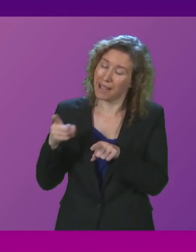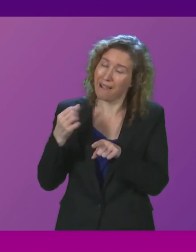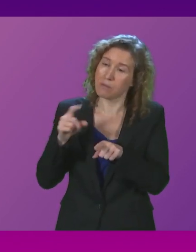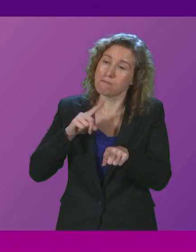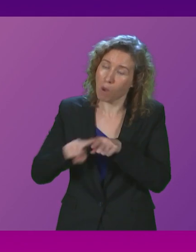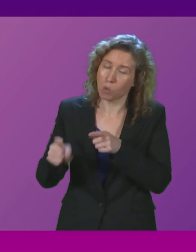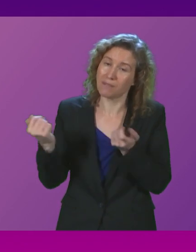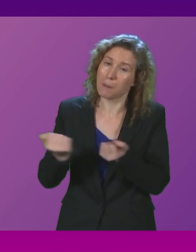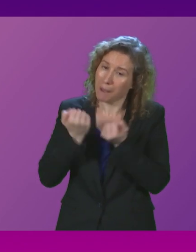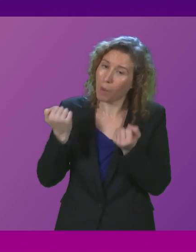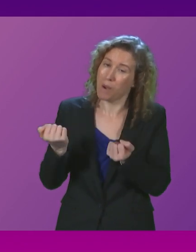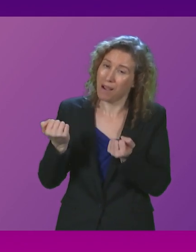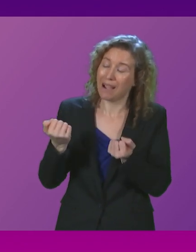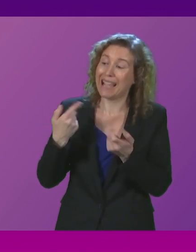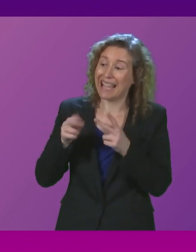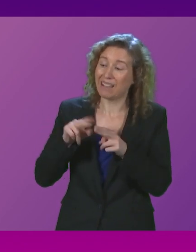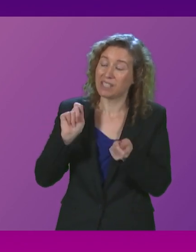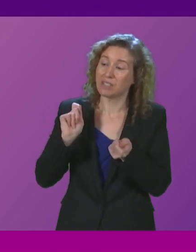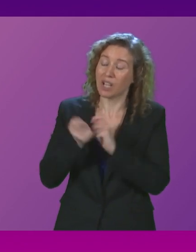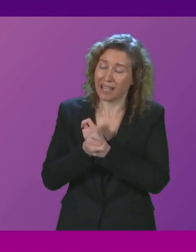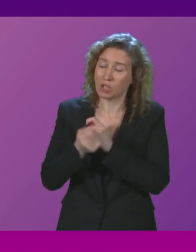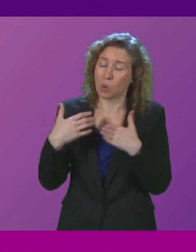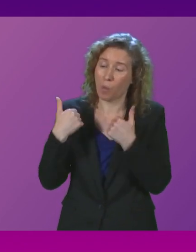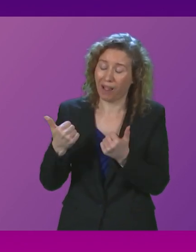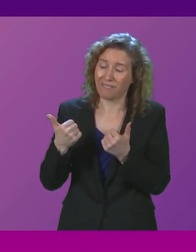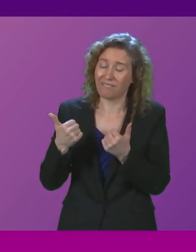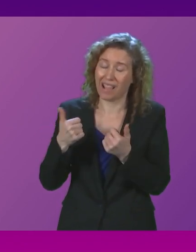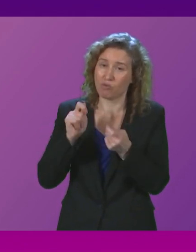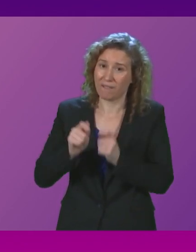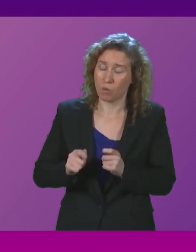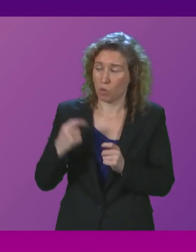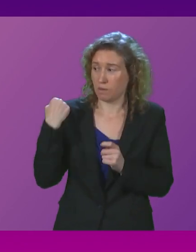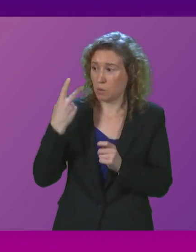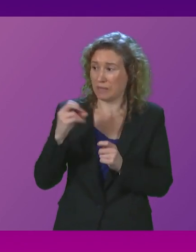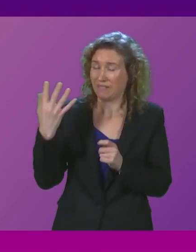If it reversed the welfare reforms that it has imposed since 2015, such as the two-child